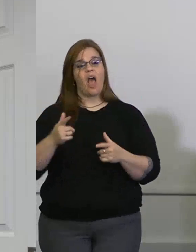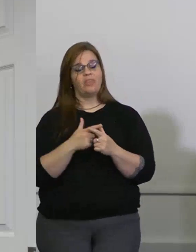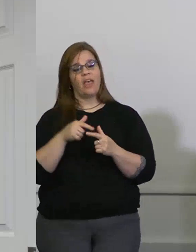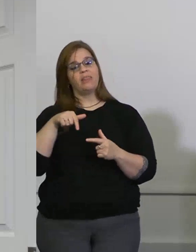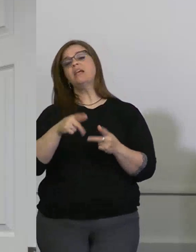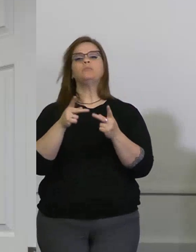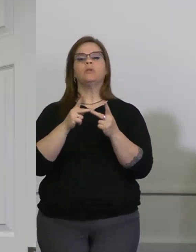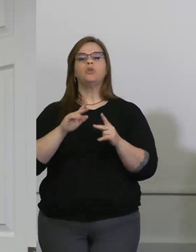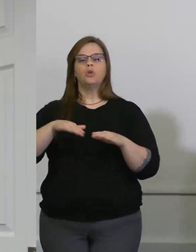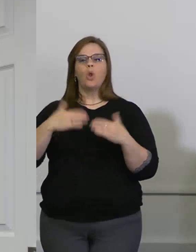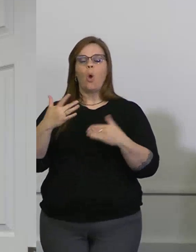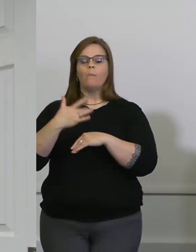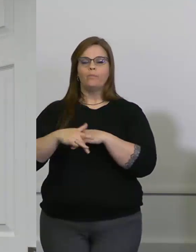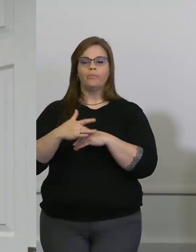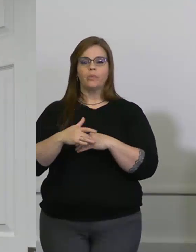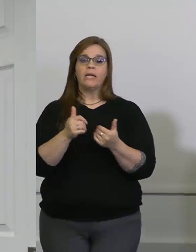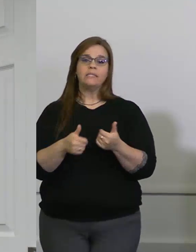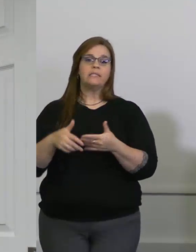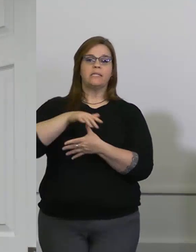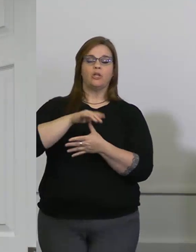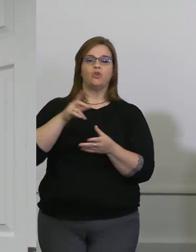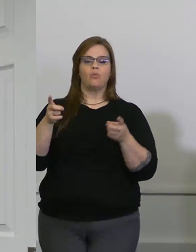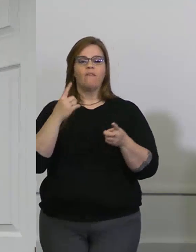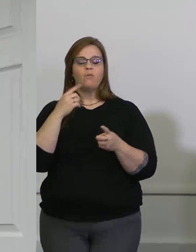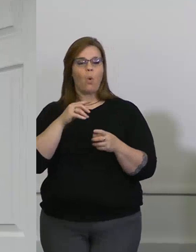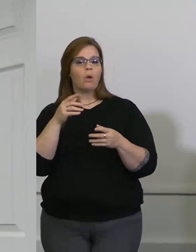of product accessibility for Windows and devices.